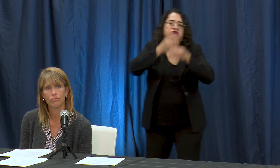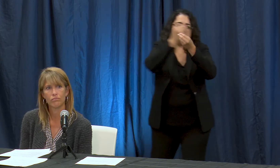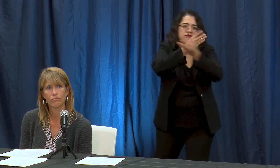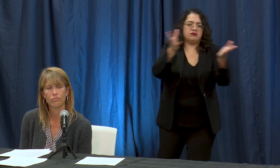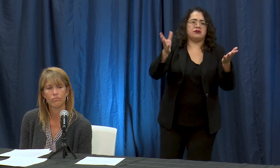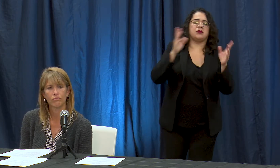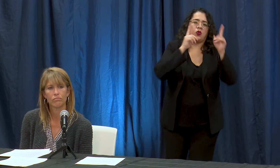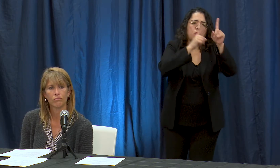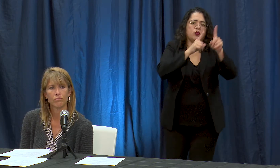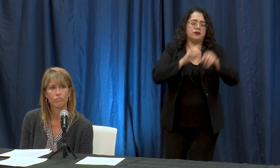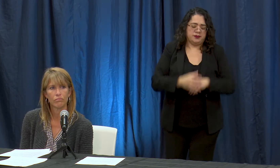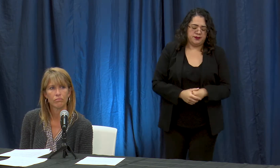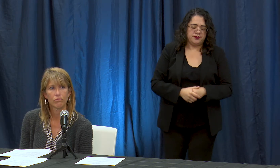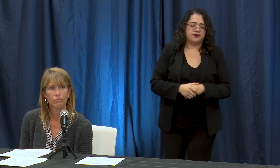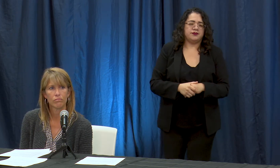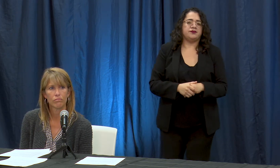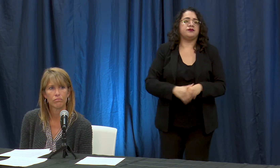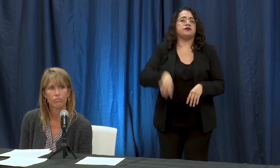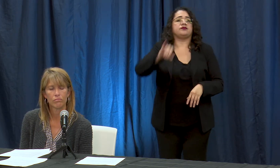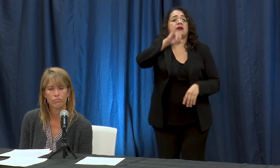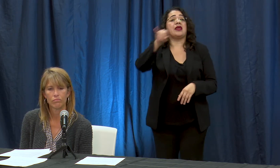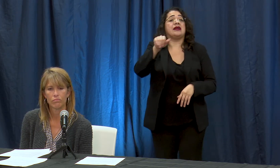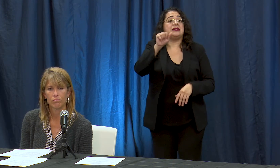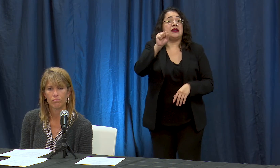you very much Kelly. Next question is from Jason from the Long Beach Post, go